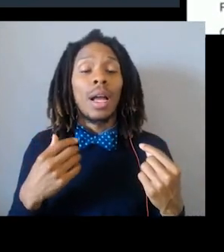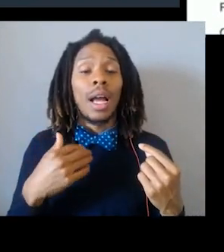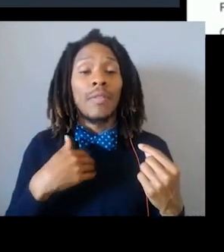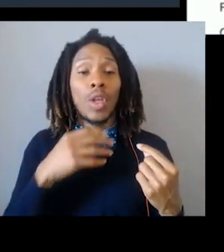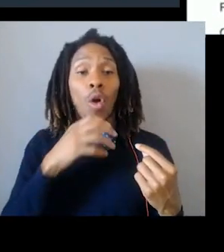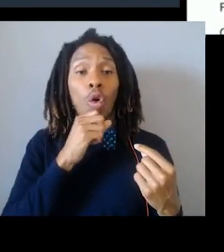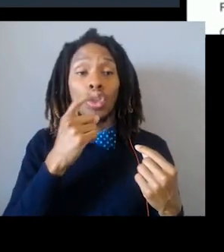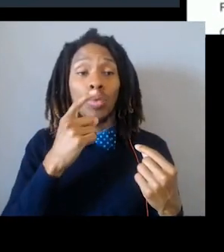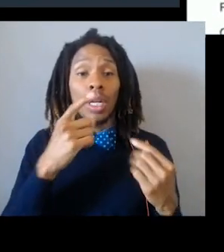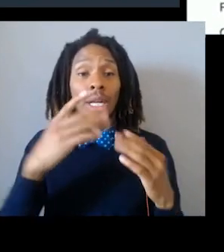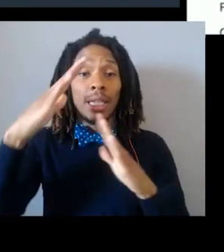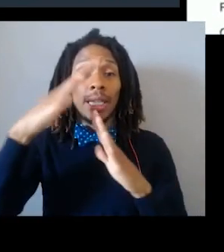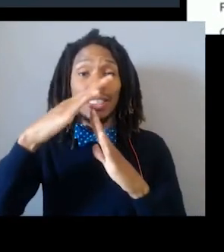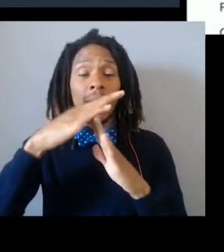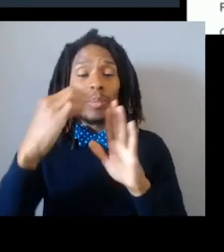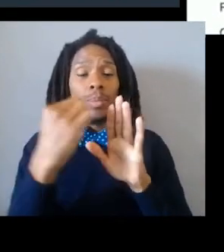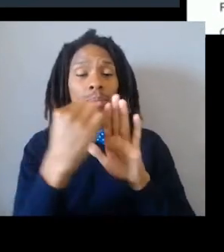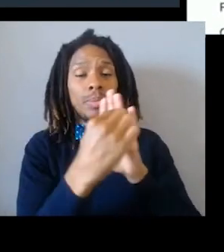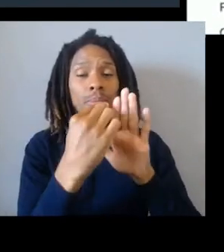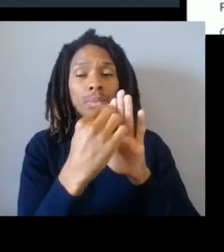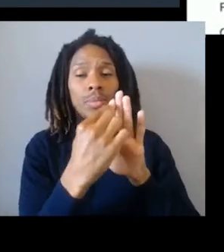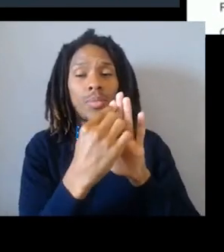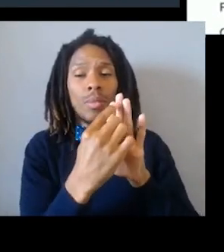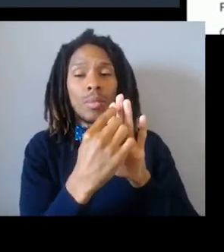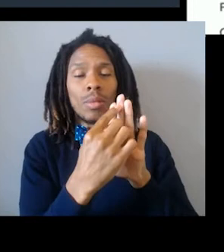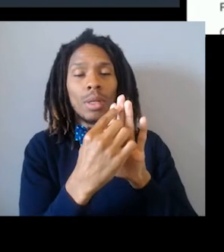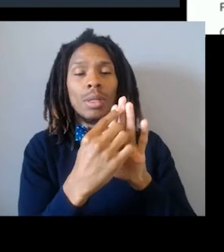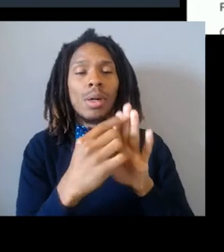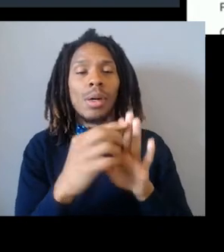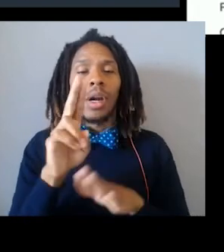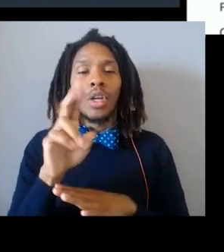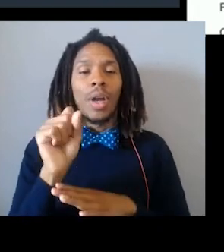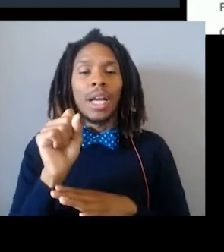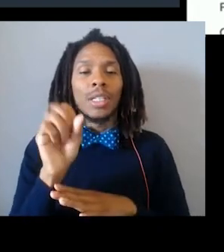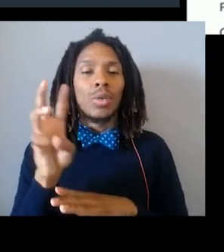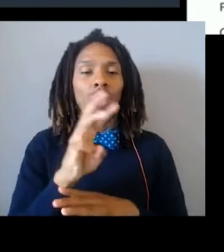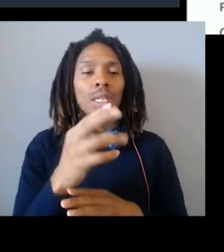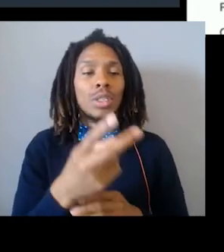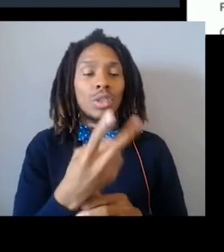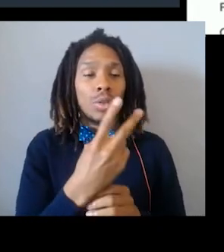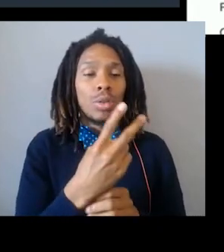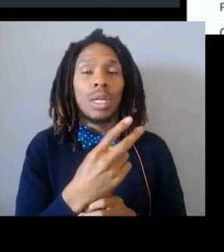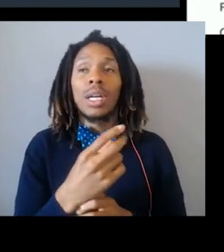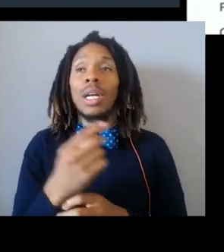is US-West-2 and the green one is US-East-1, right.